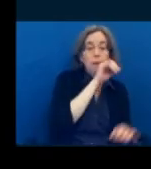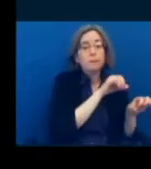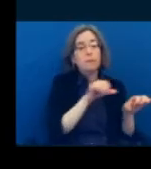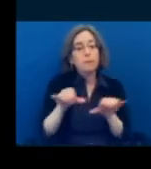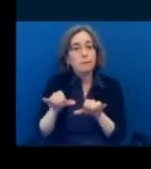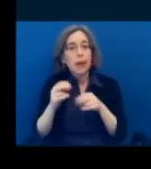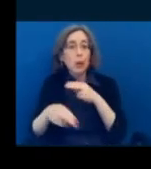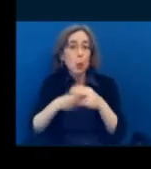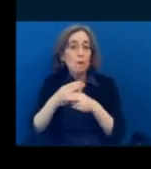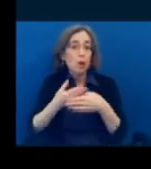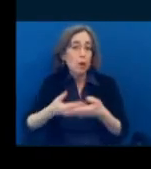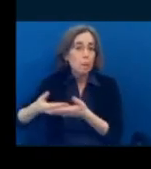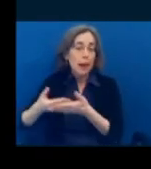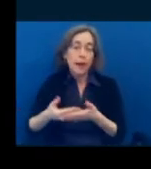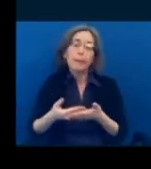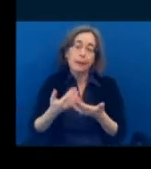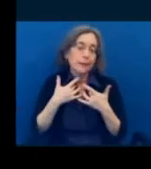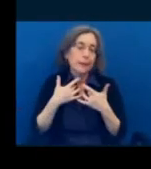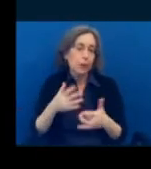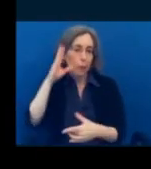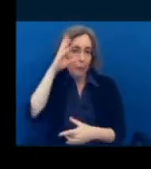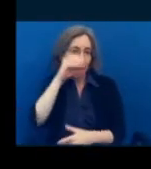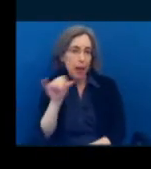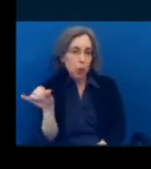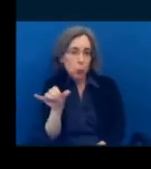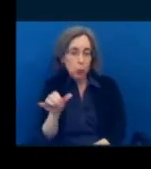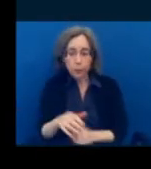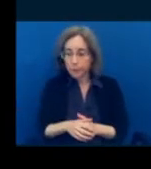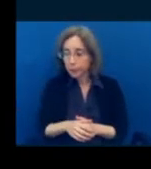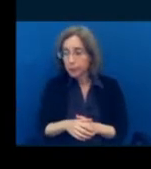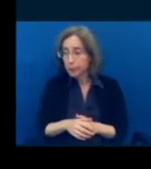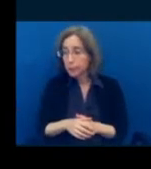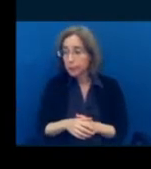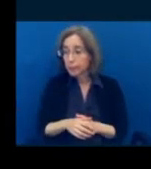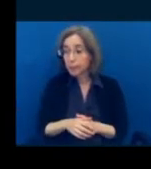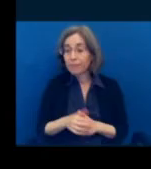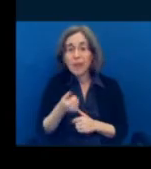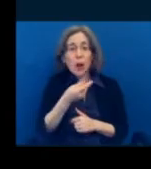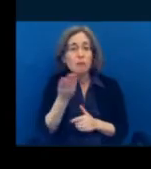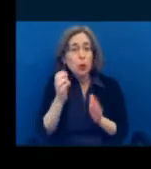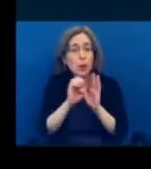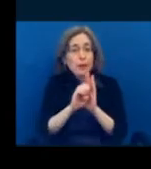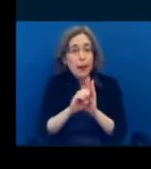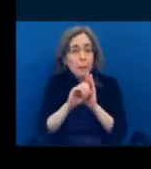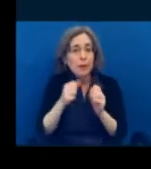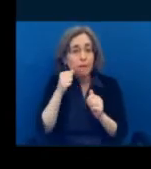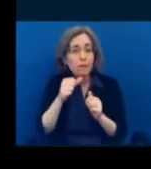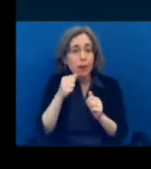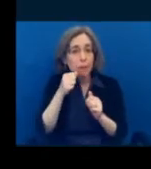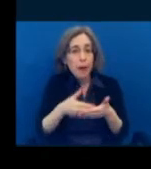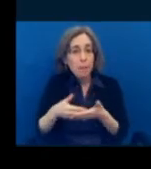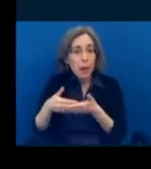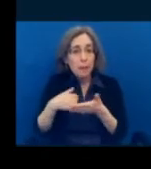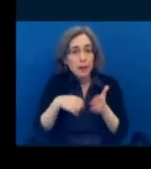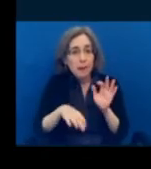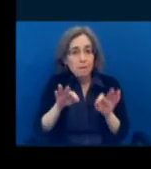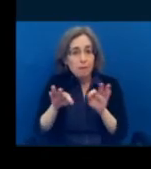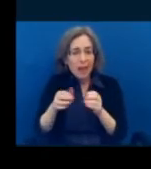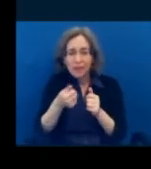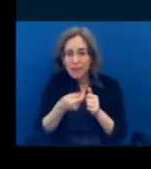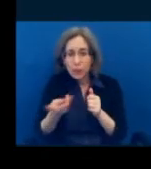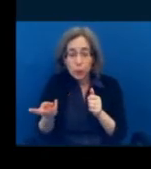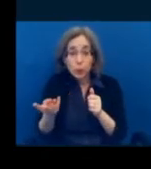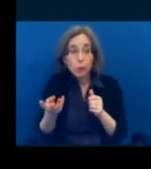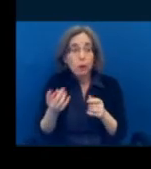THIS IS SOME OF THE IMAGES I'VE